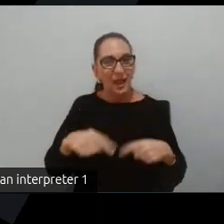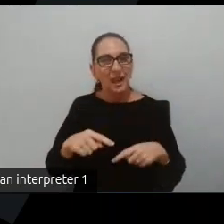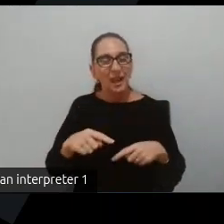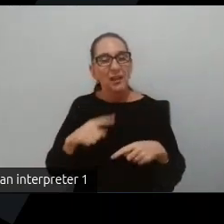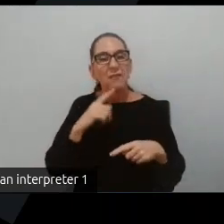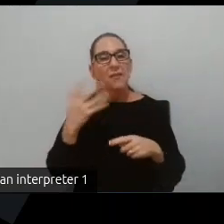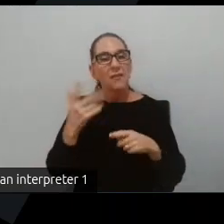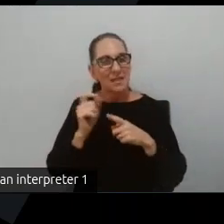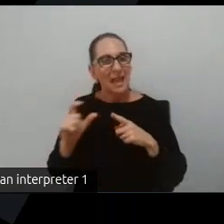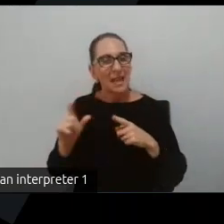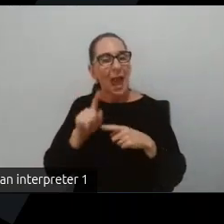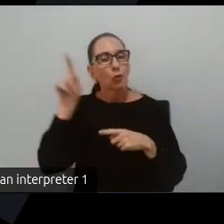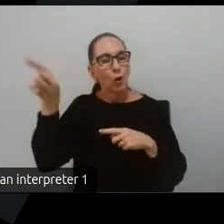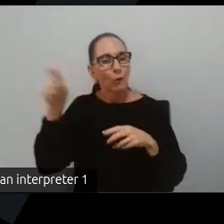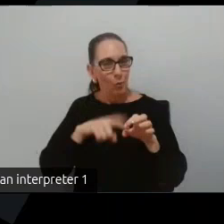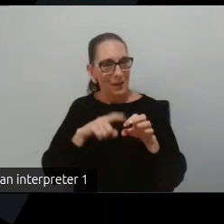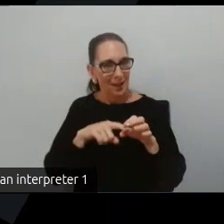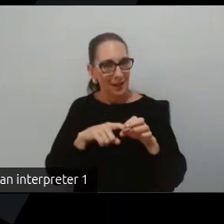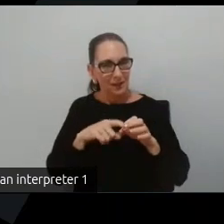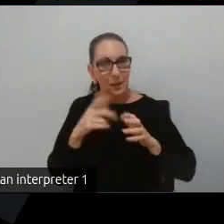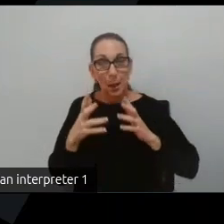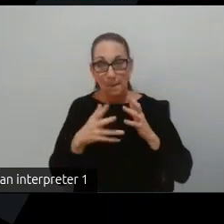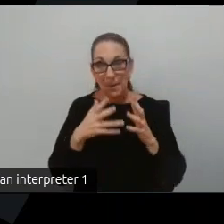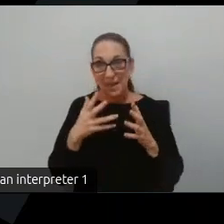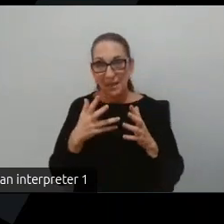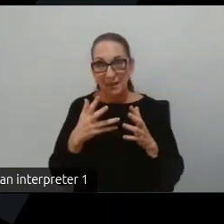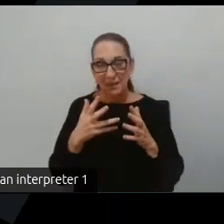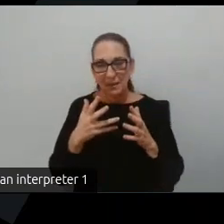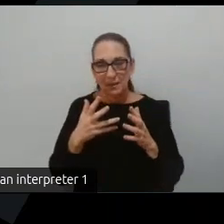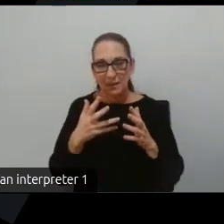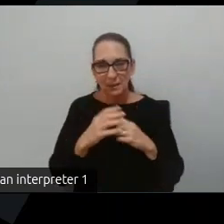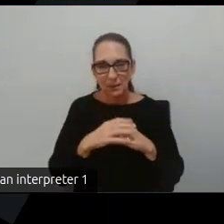is most of our content here subject to Commonwealth or Queensland law,